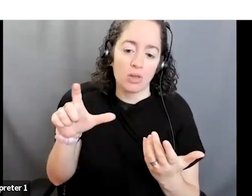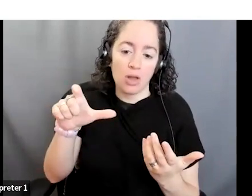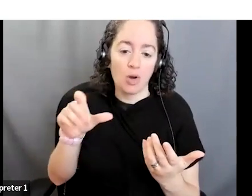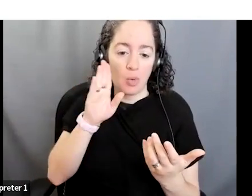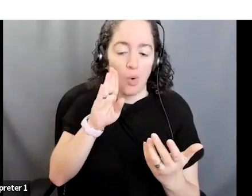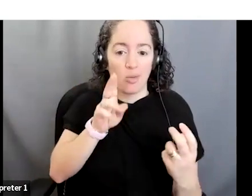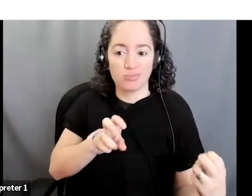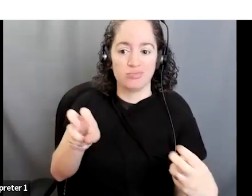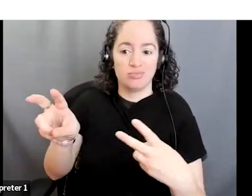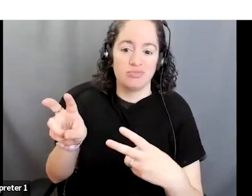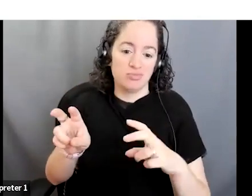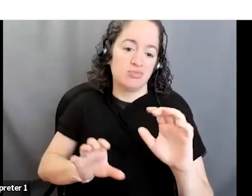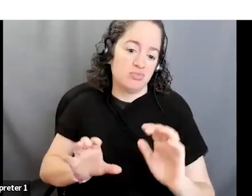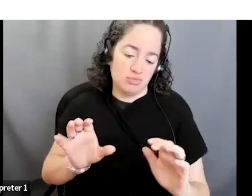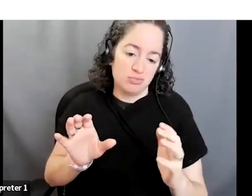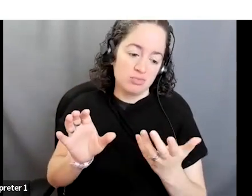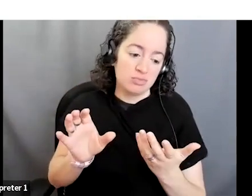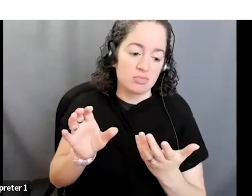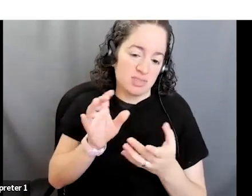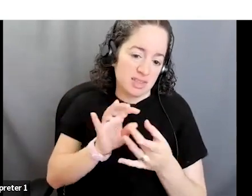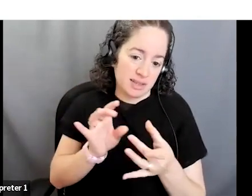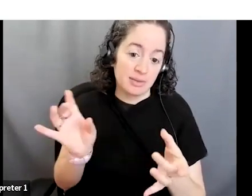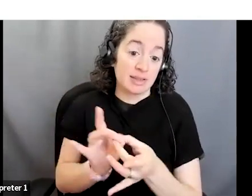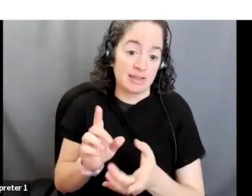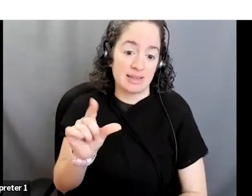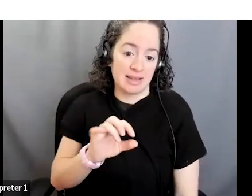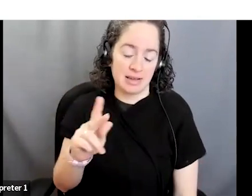It was very informative. The first one I have up is the name field.